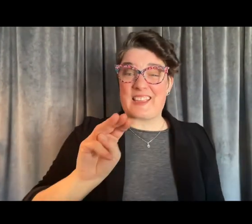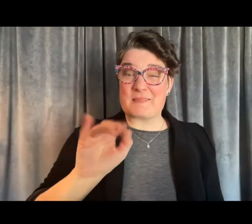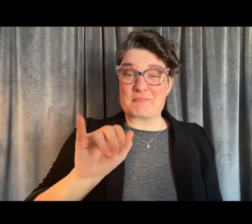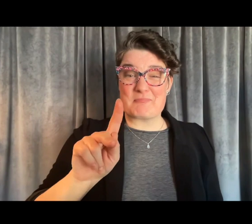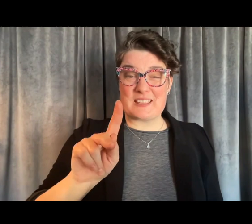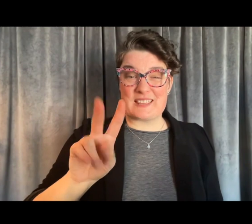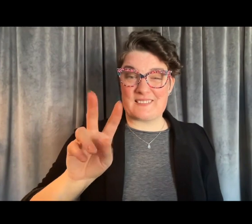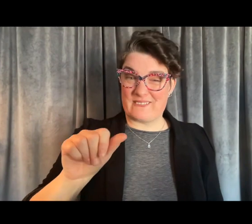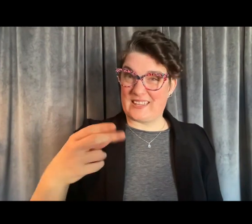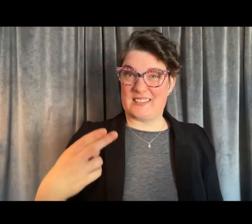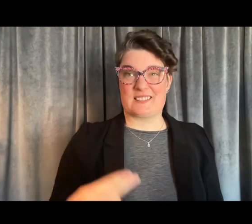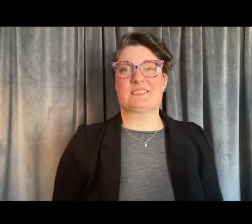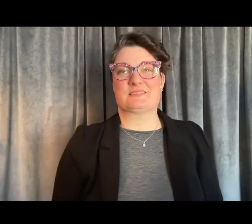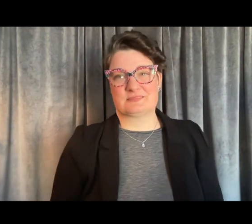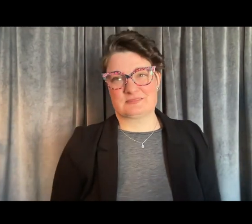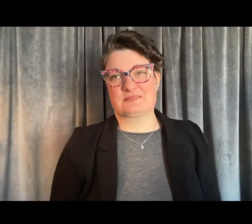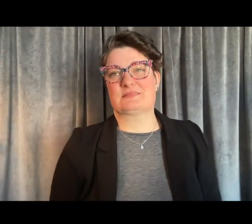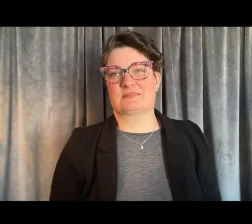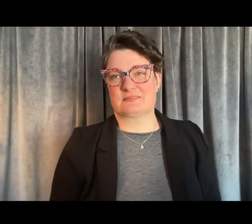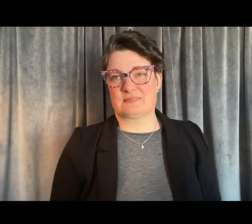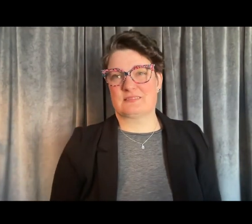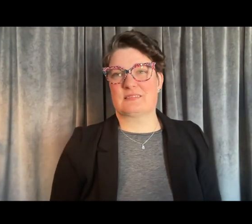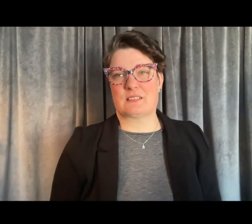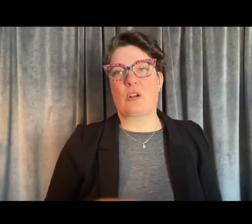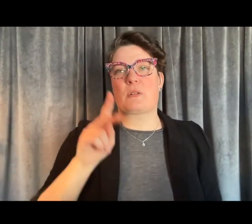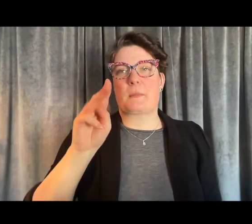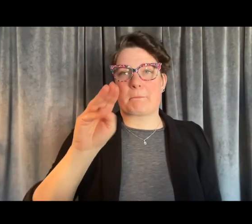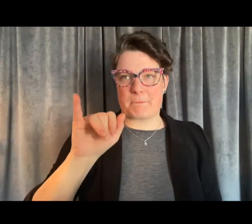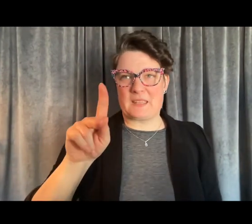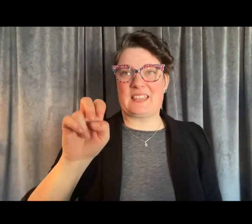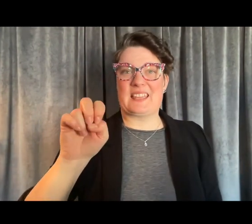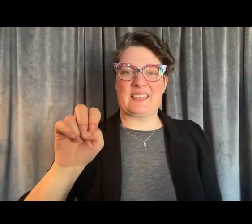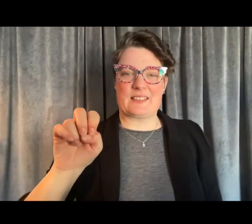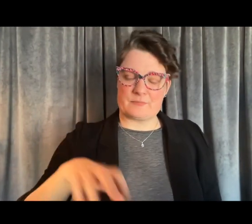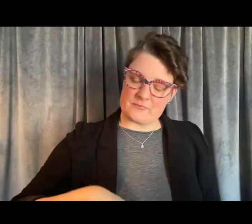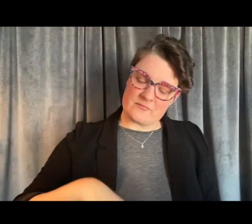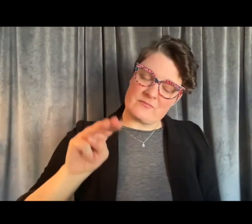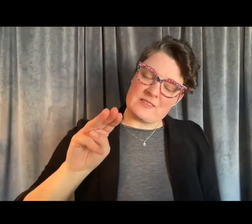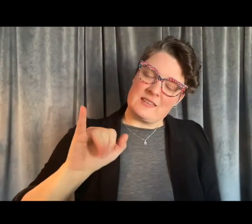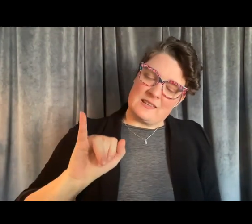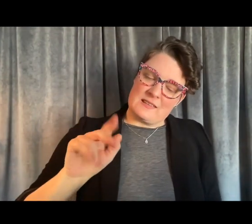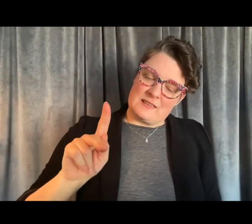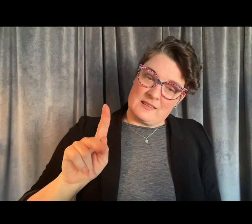This kind of work that combines healing and old ritual and an